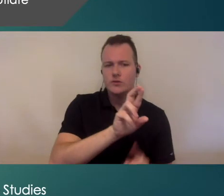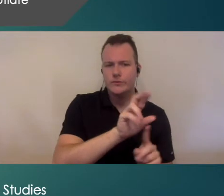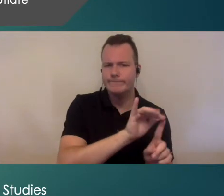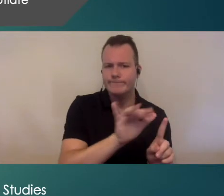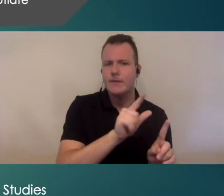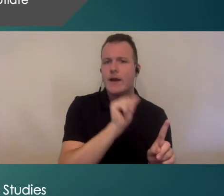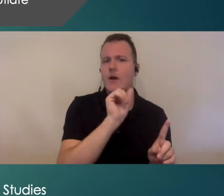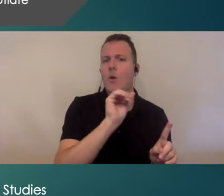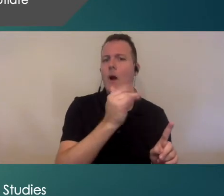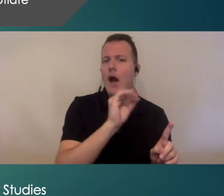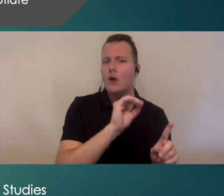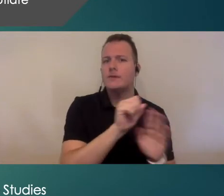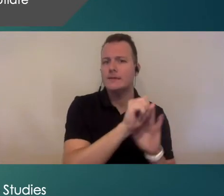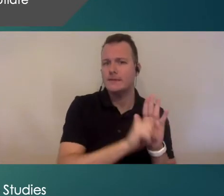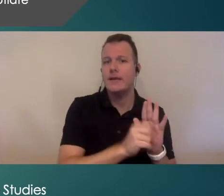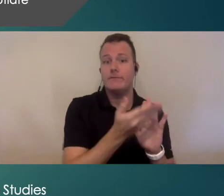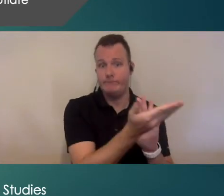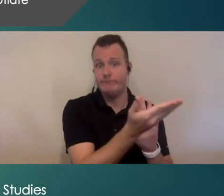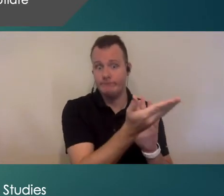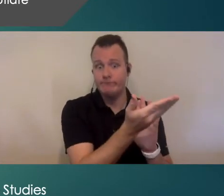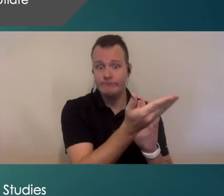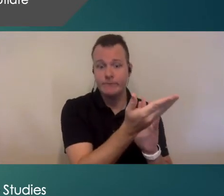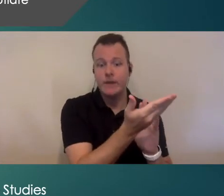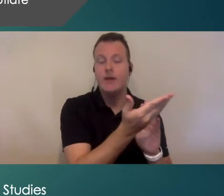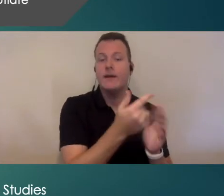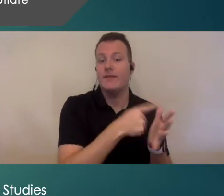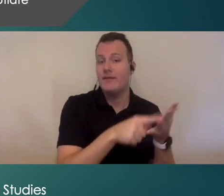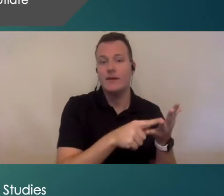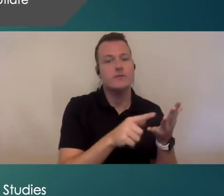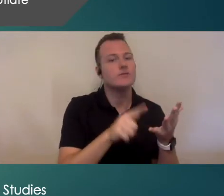incorporated. And so the things that you should not be asked about when you're